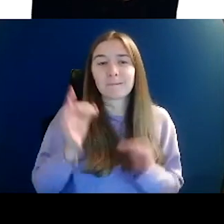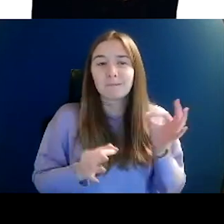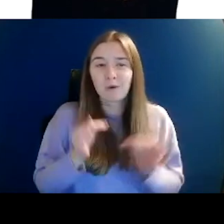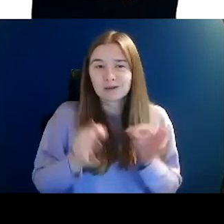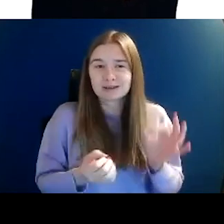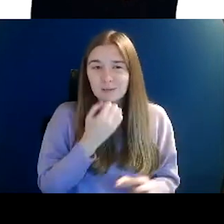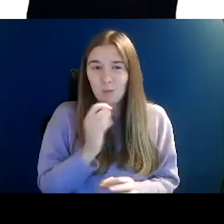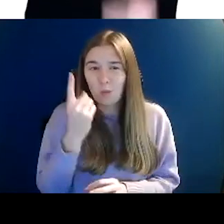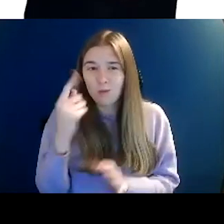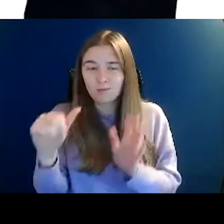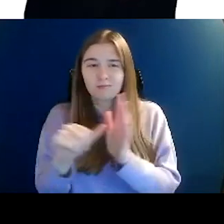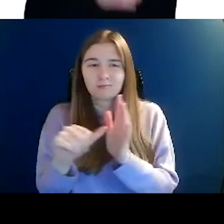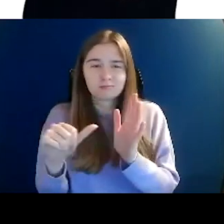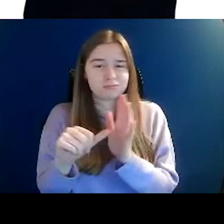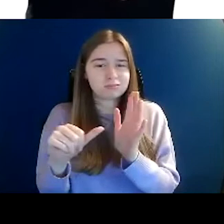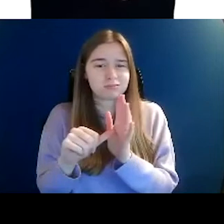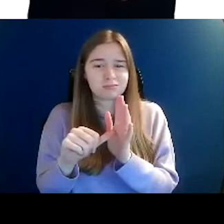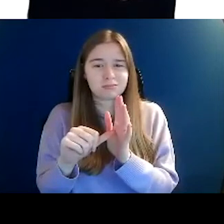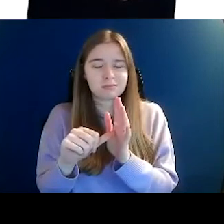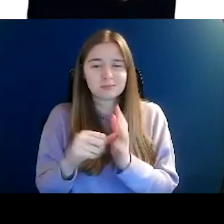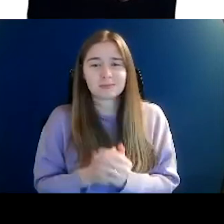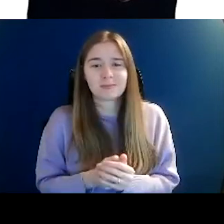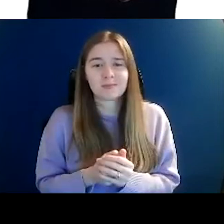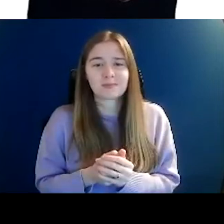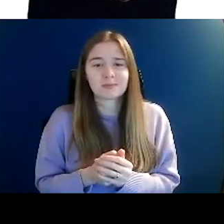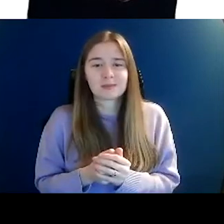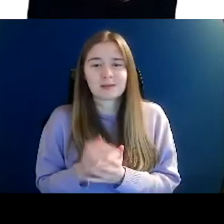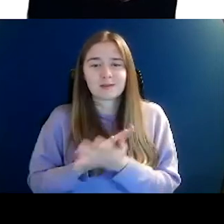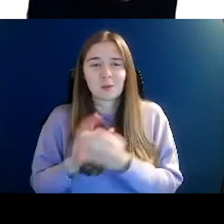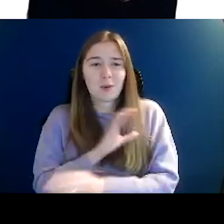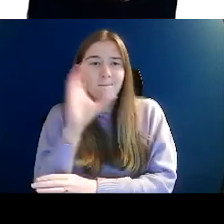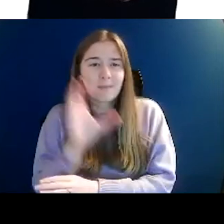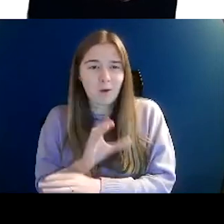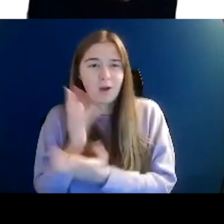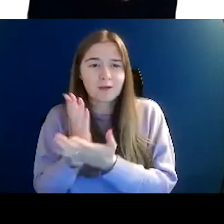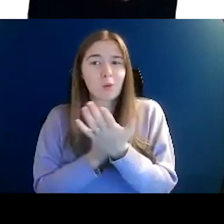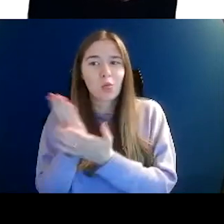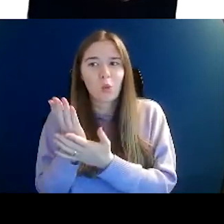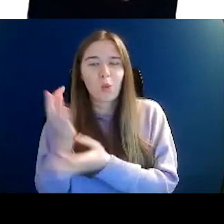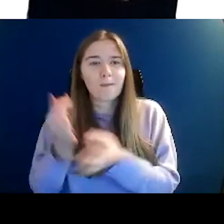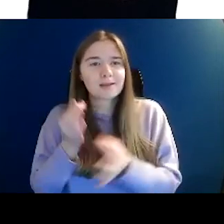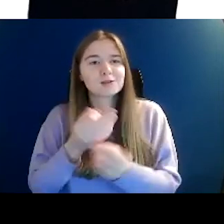because you cannot really get any power unless you go through the political system who,